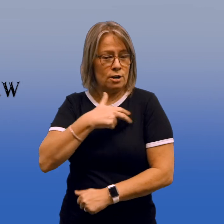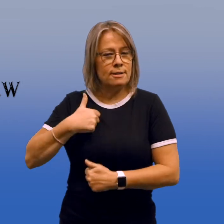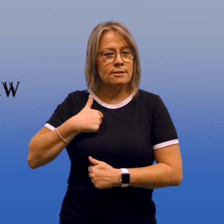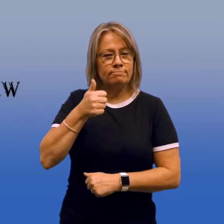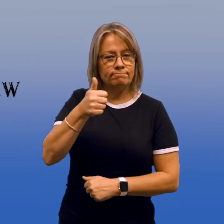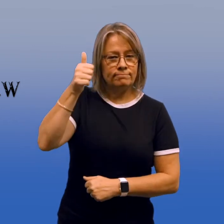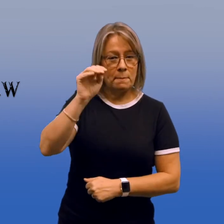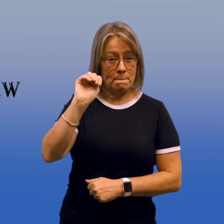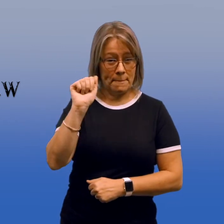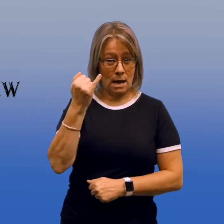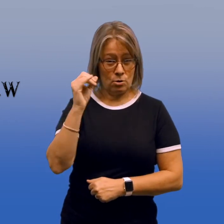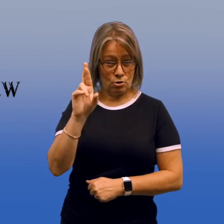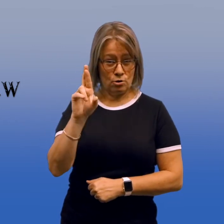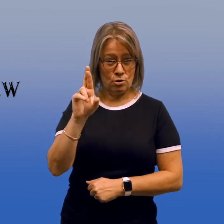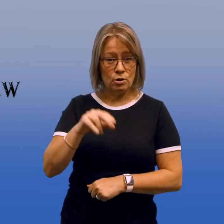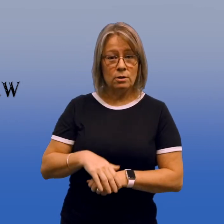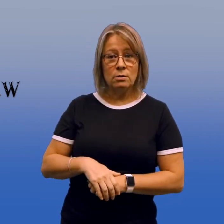And what about the Sergeant Major?